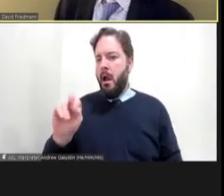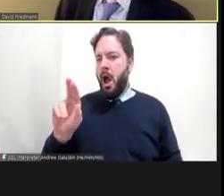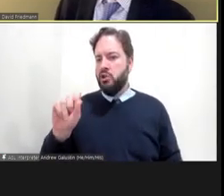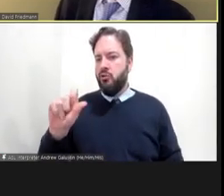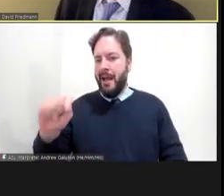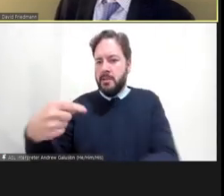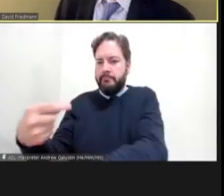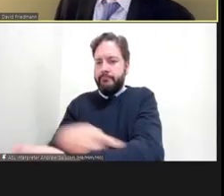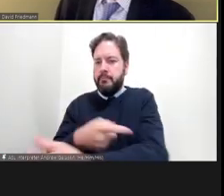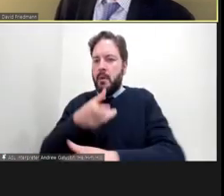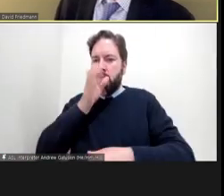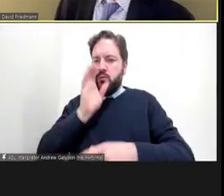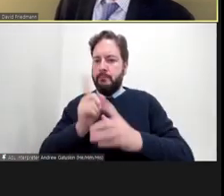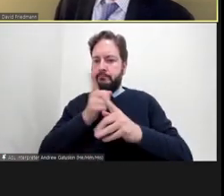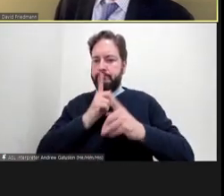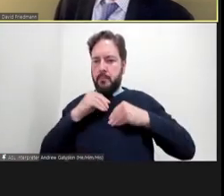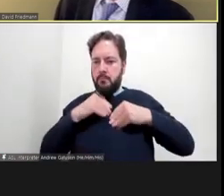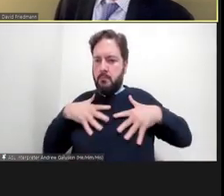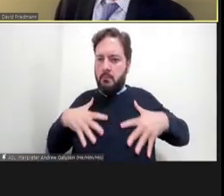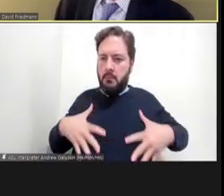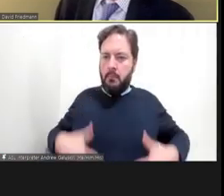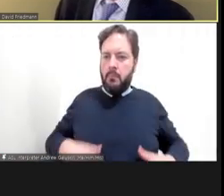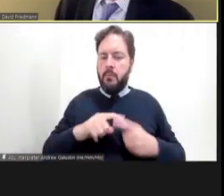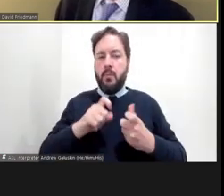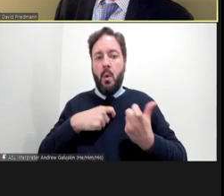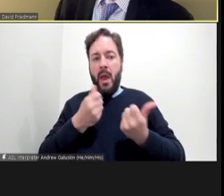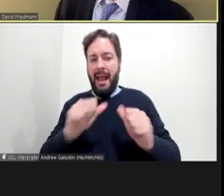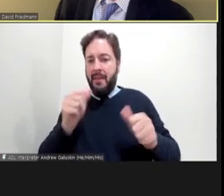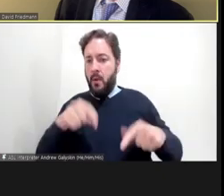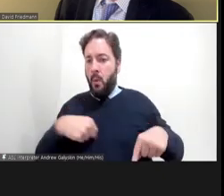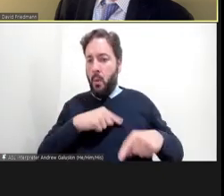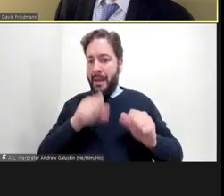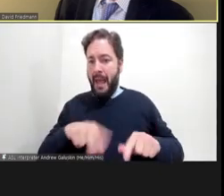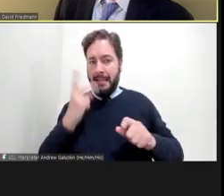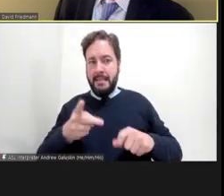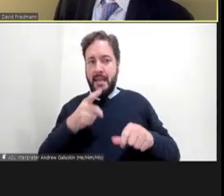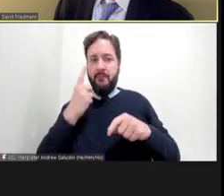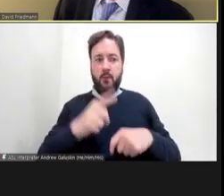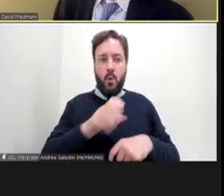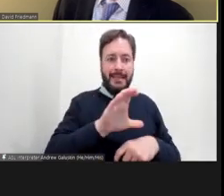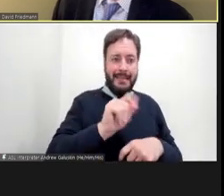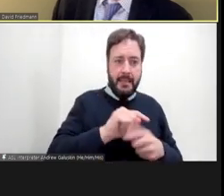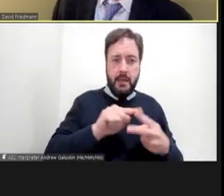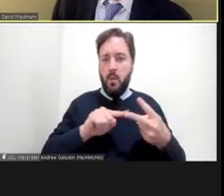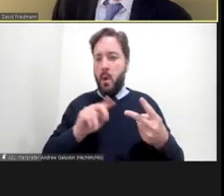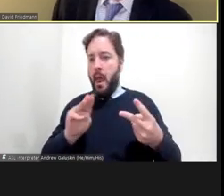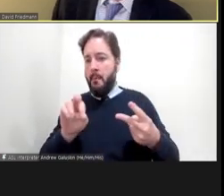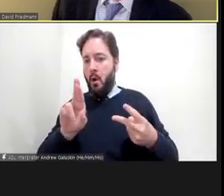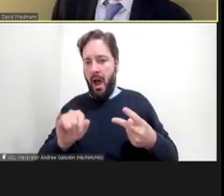And the types of things that we can see on a CT versus MRI are different. And so